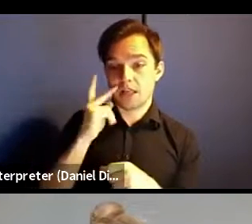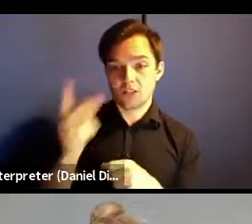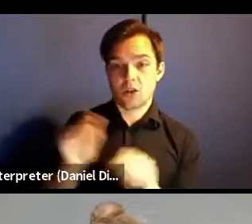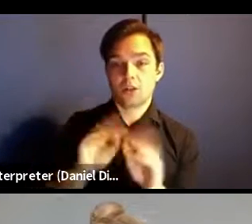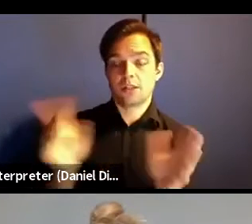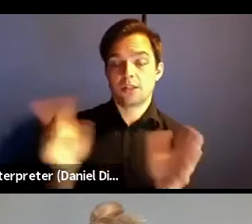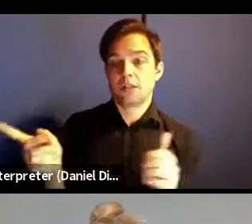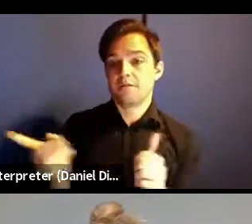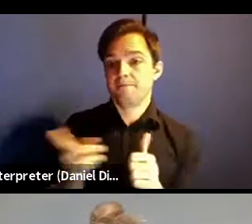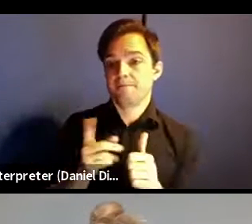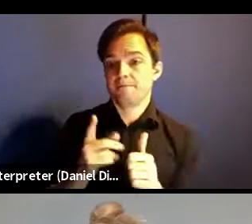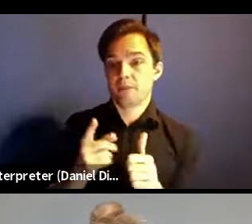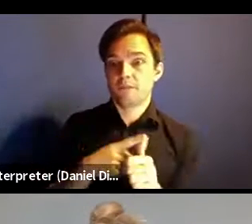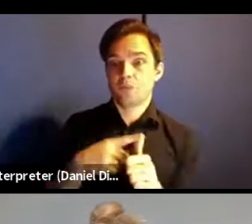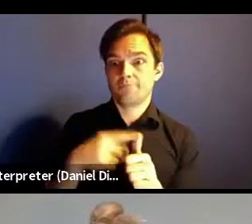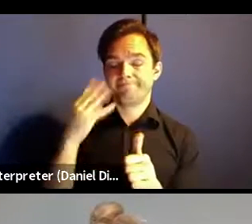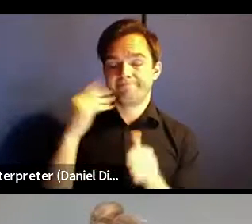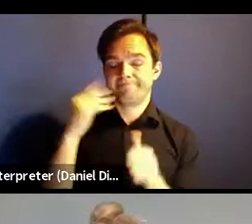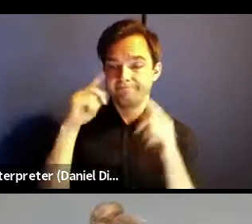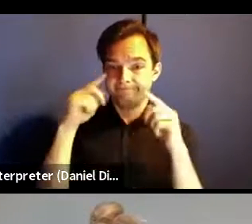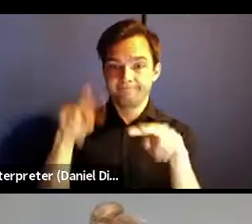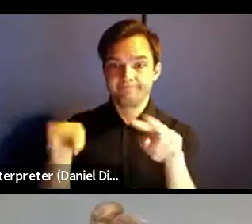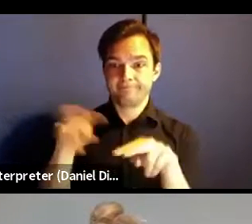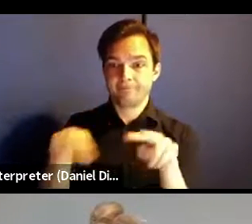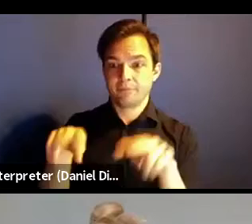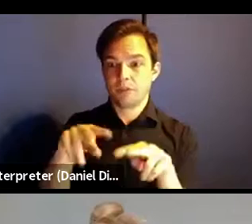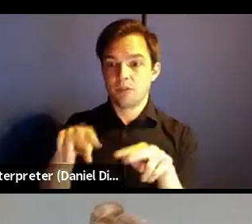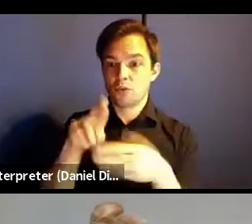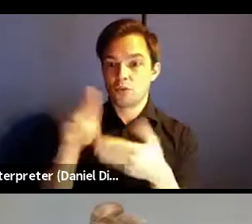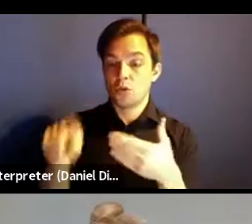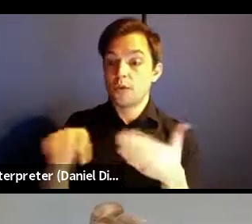really the end result of when a city deploys technologies